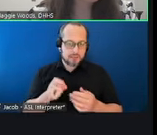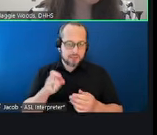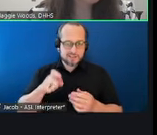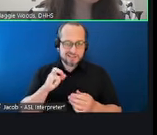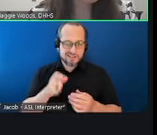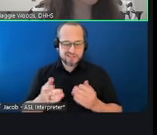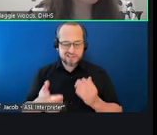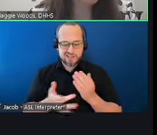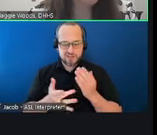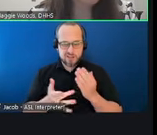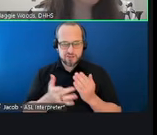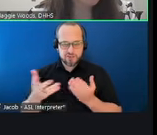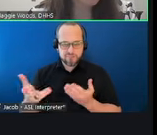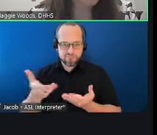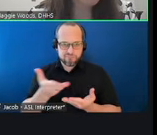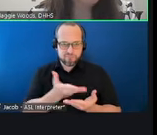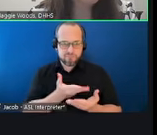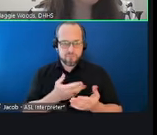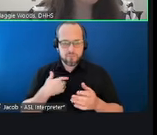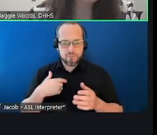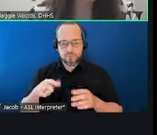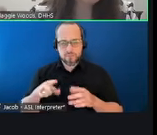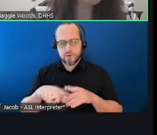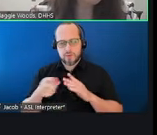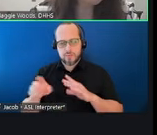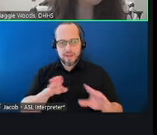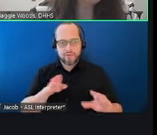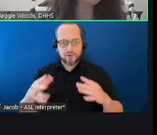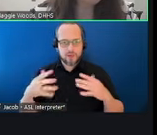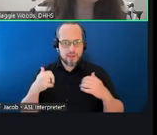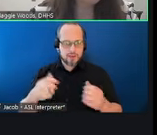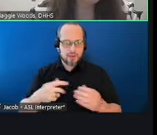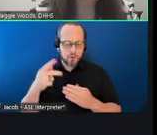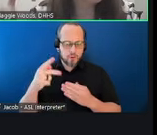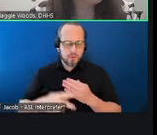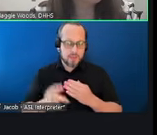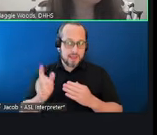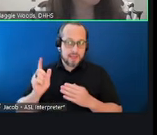begin some behavioral health programming. And then later into the fall, we'll really see our